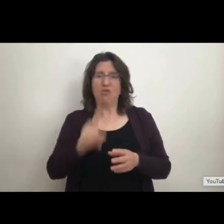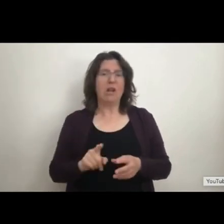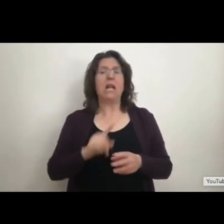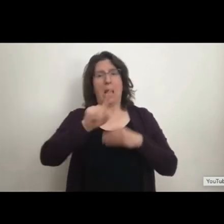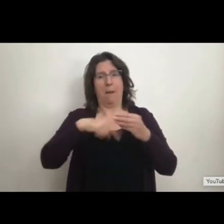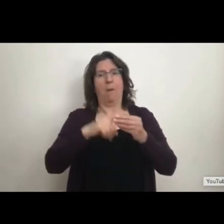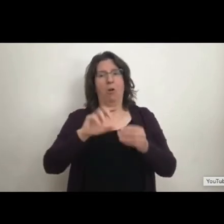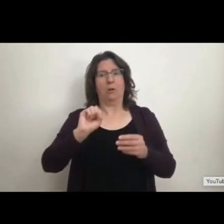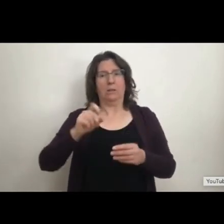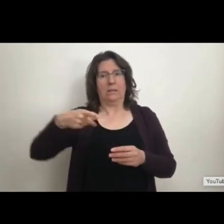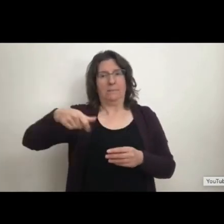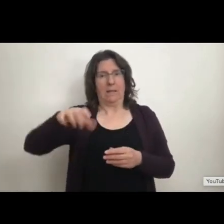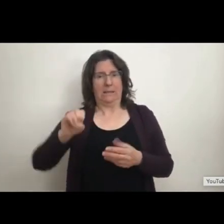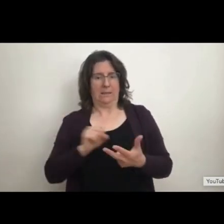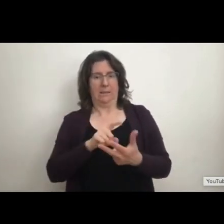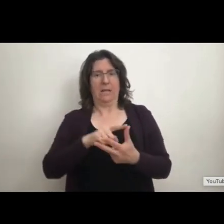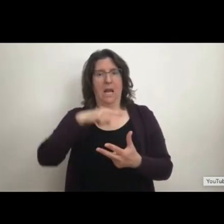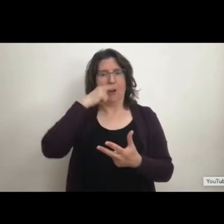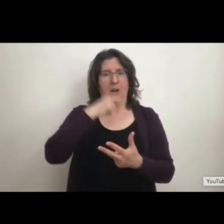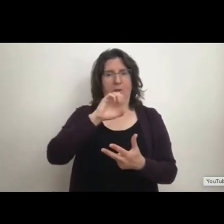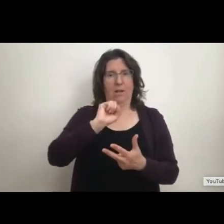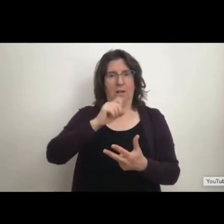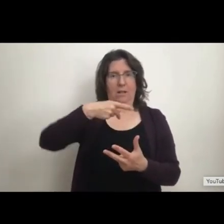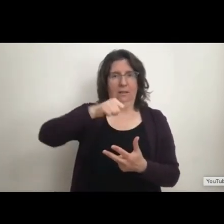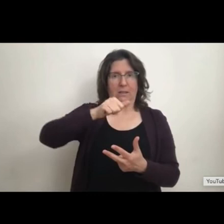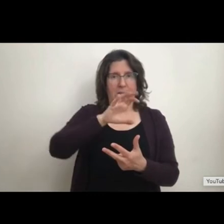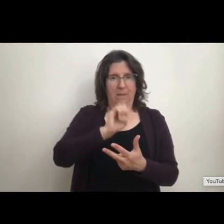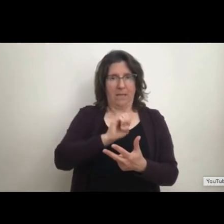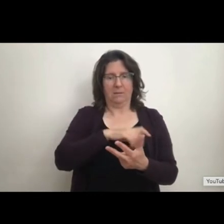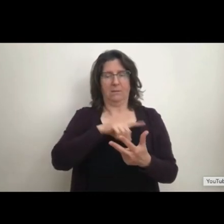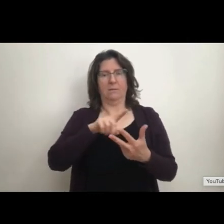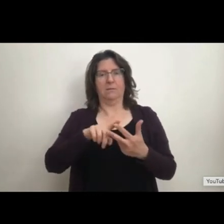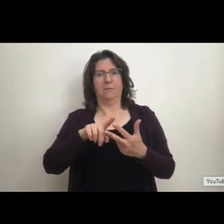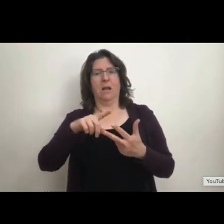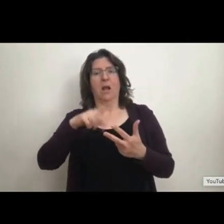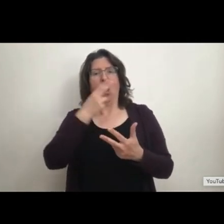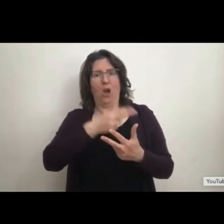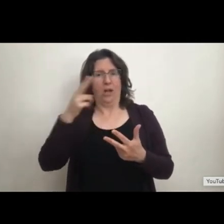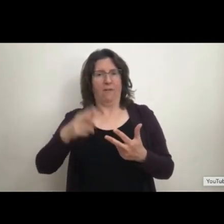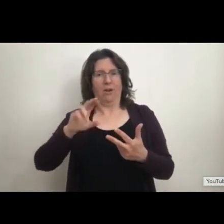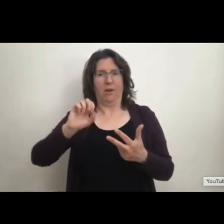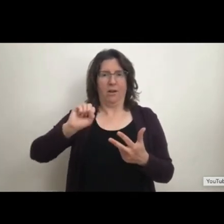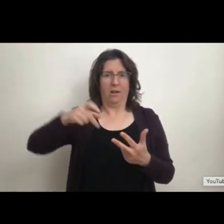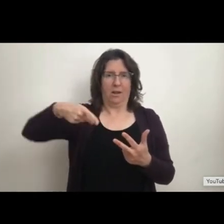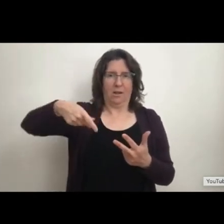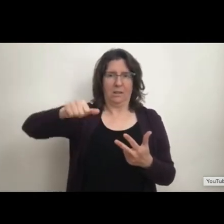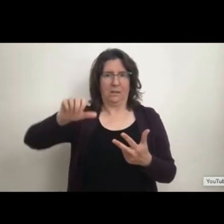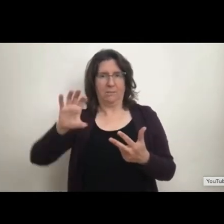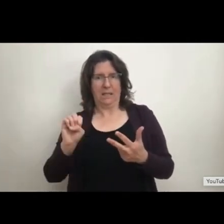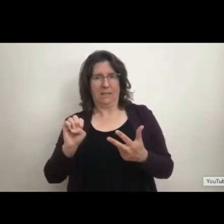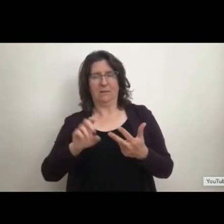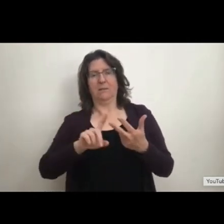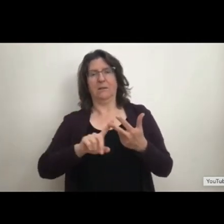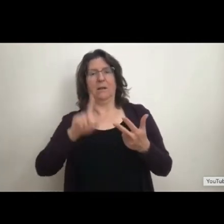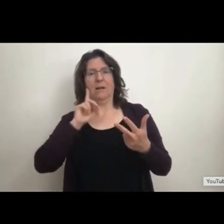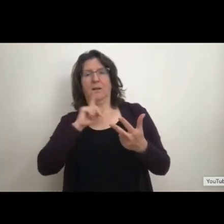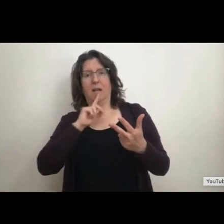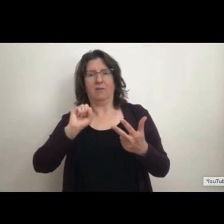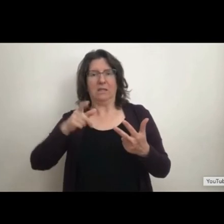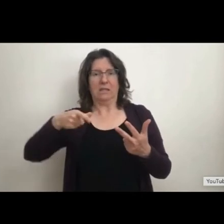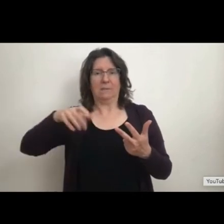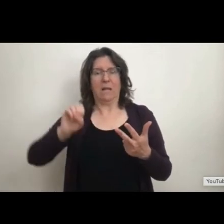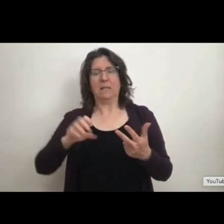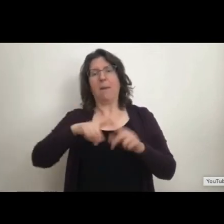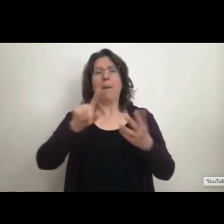Well, this installation was really defining space. Hearing space, hard of hearing space and deaf space.